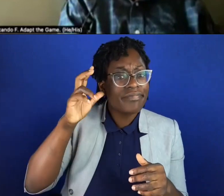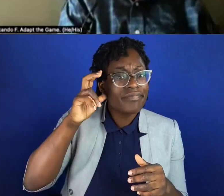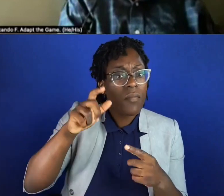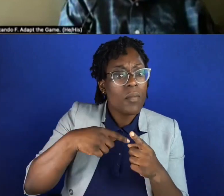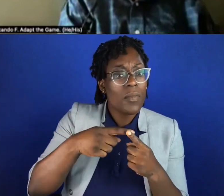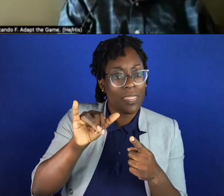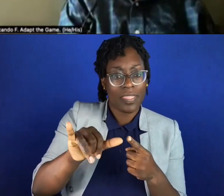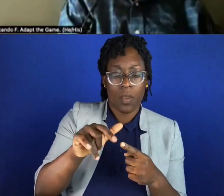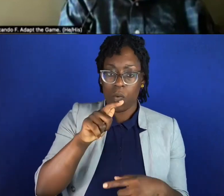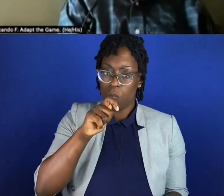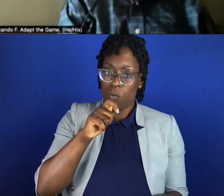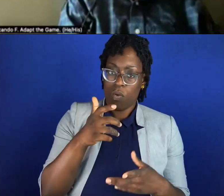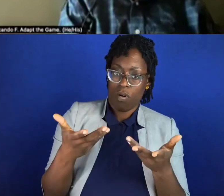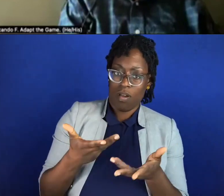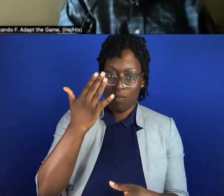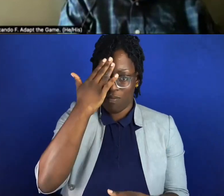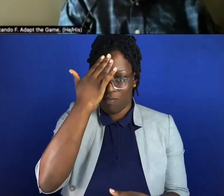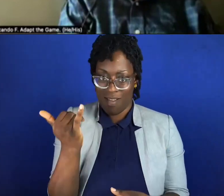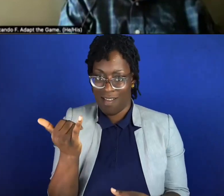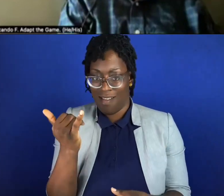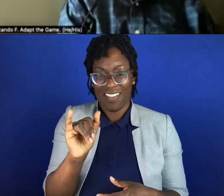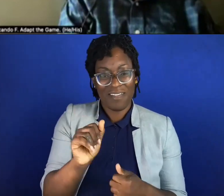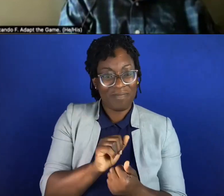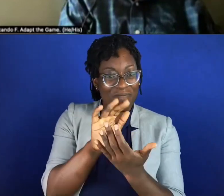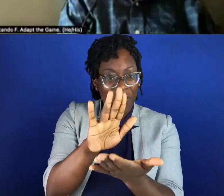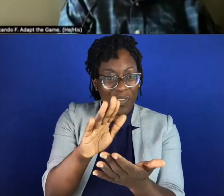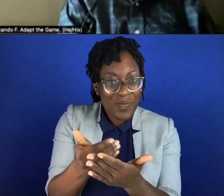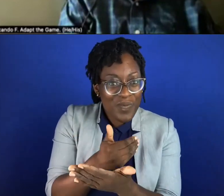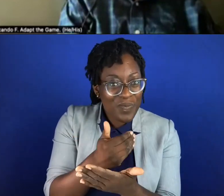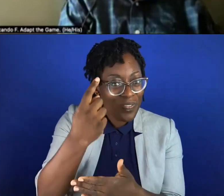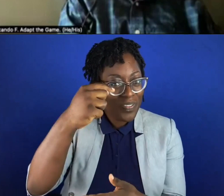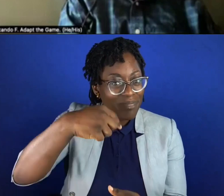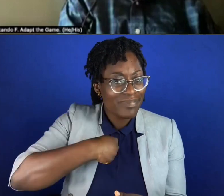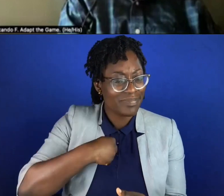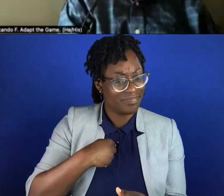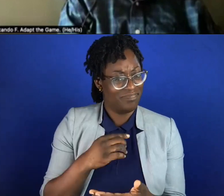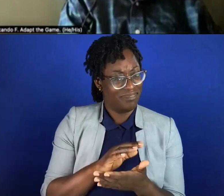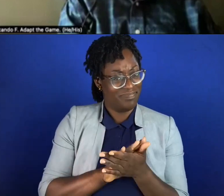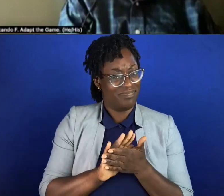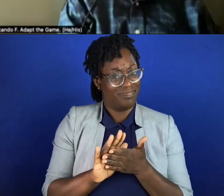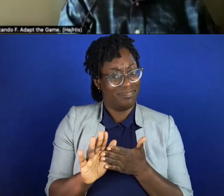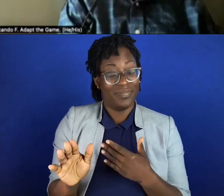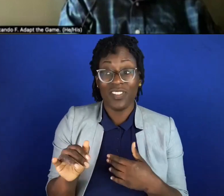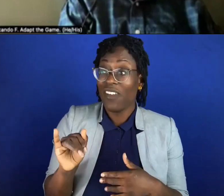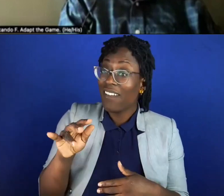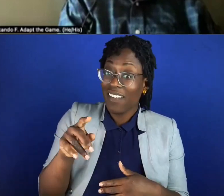in networking. So, if you take anything from today you can go say hello and you can share